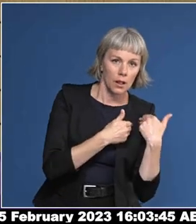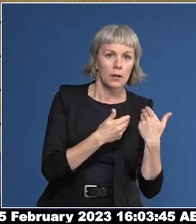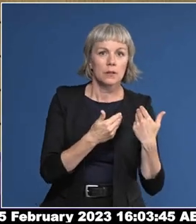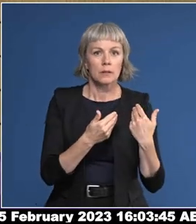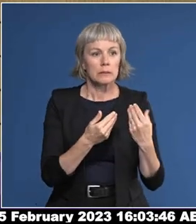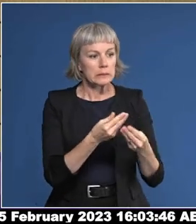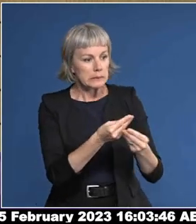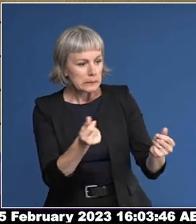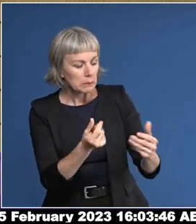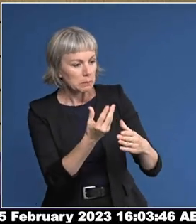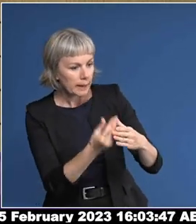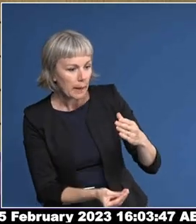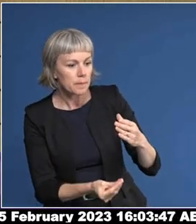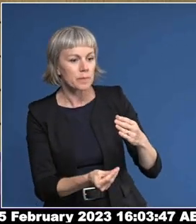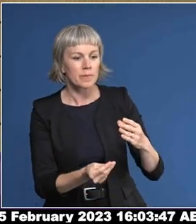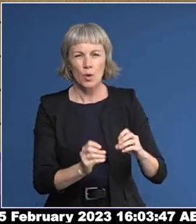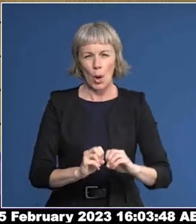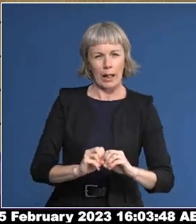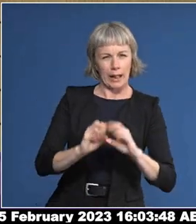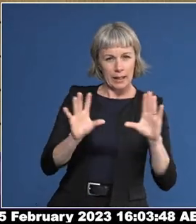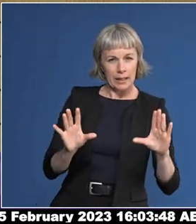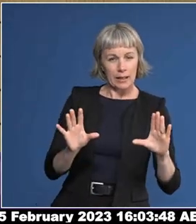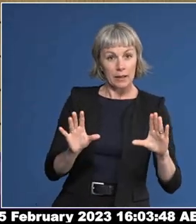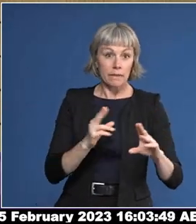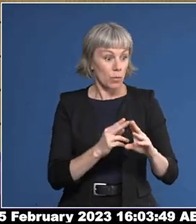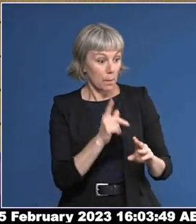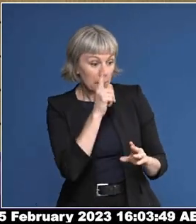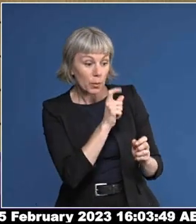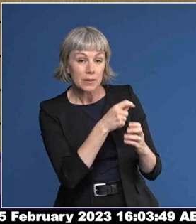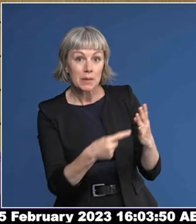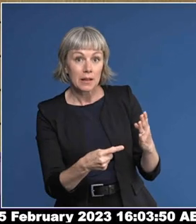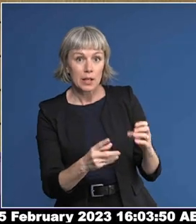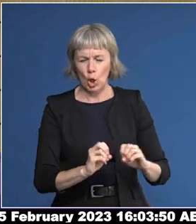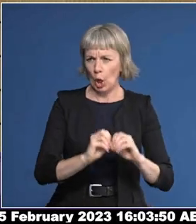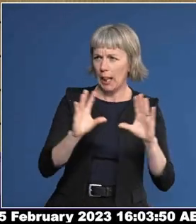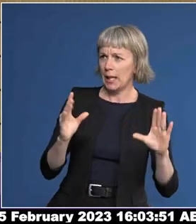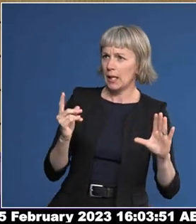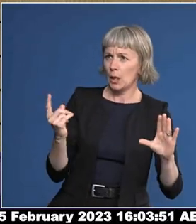It's not clear for people with disability what - the providers that they are